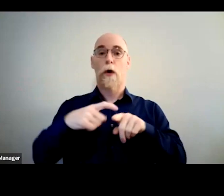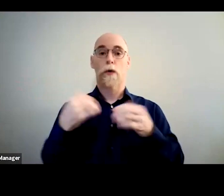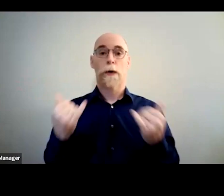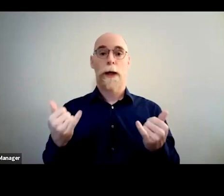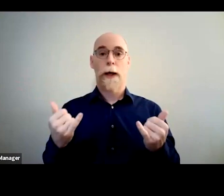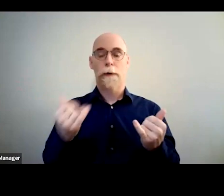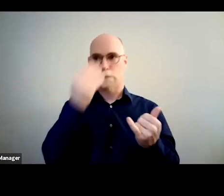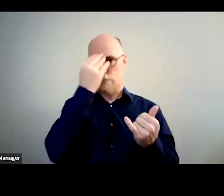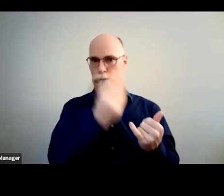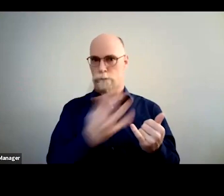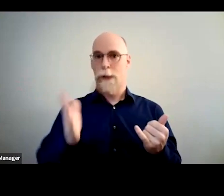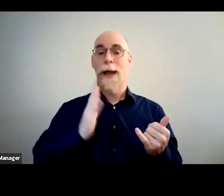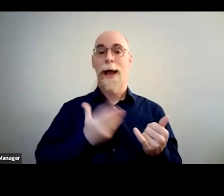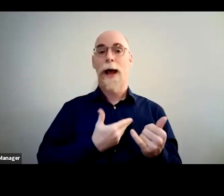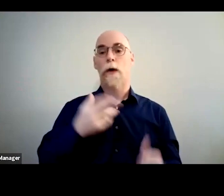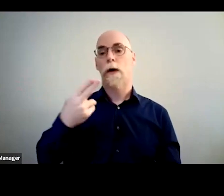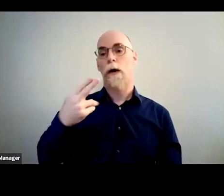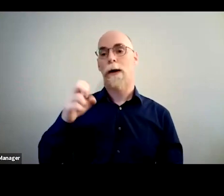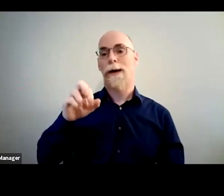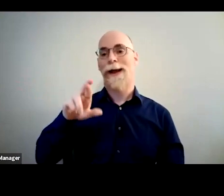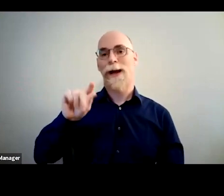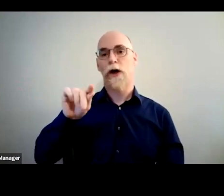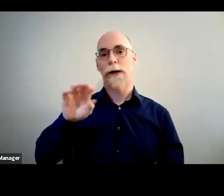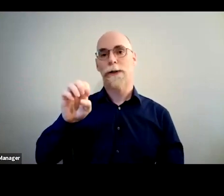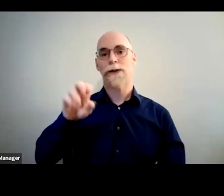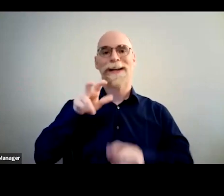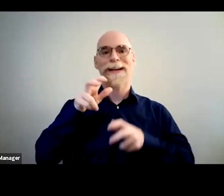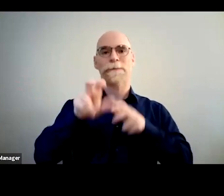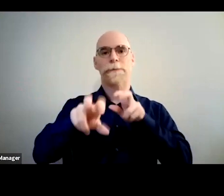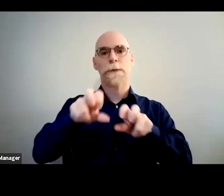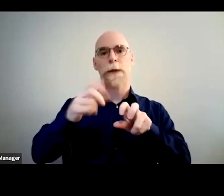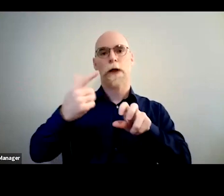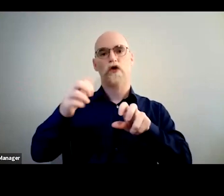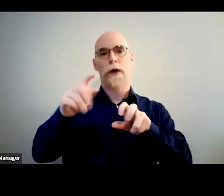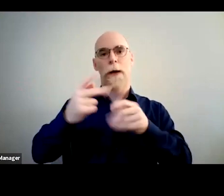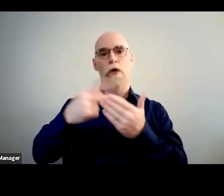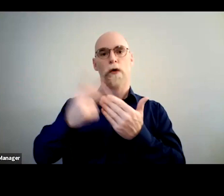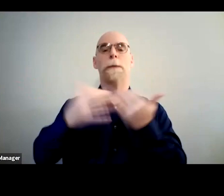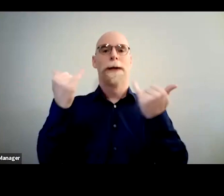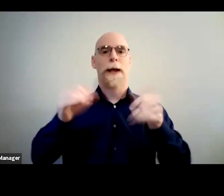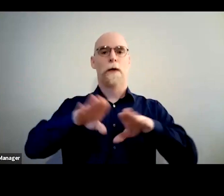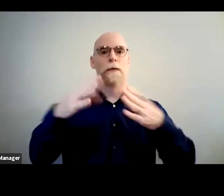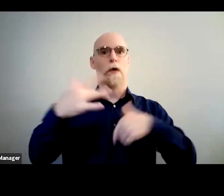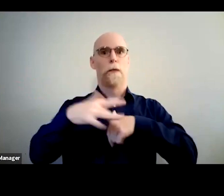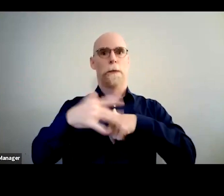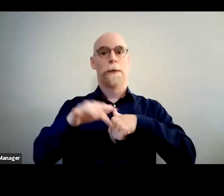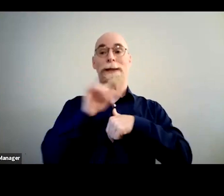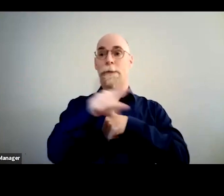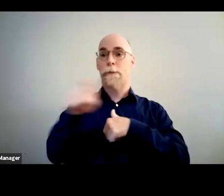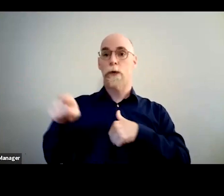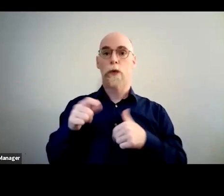Grant program is open. If you are in the National Heritage Area boundary and you are a cultural or